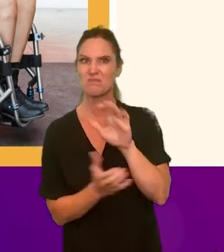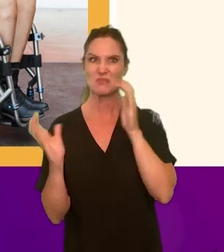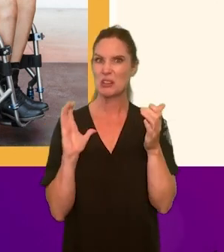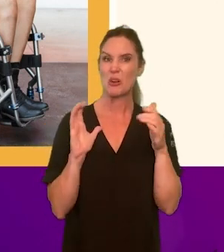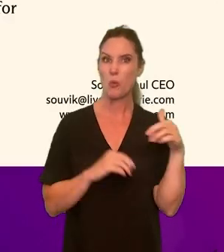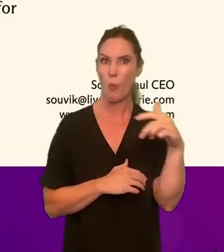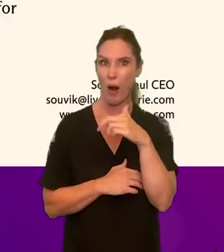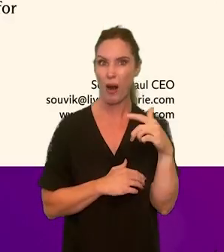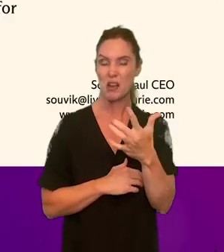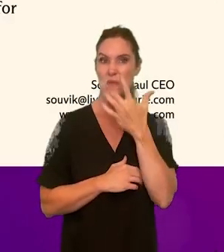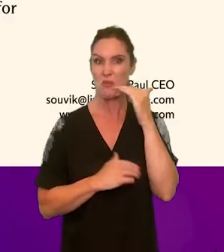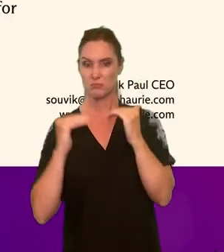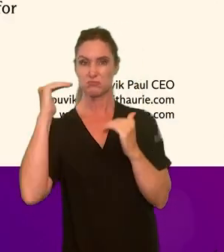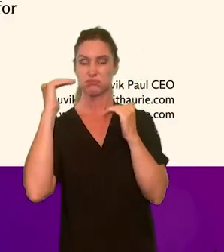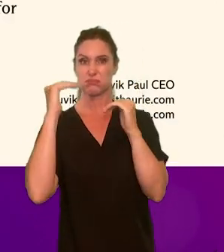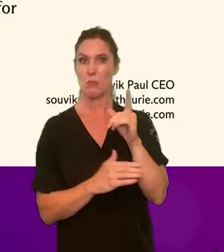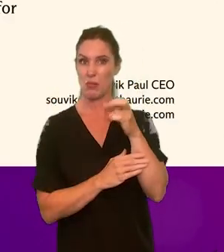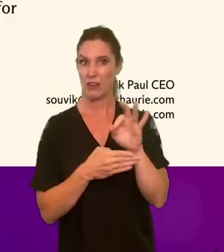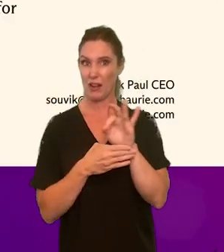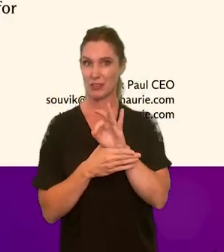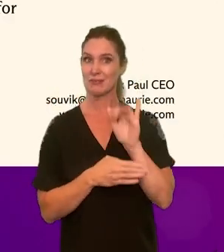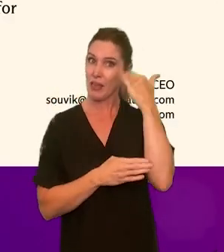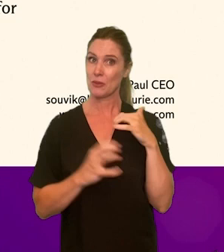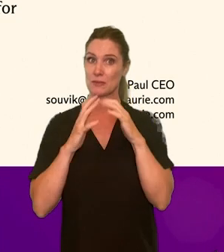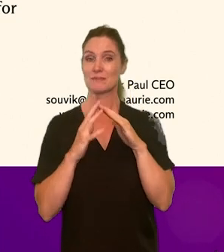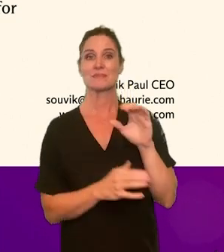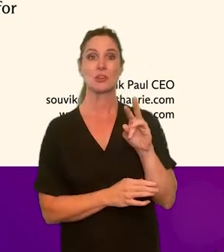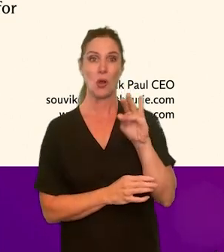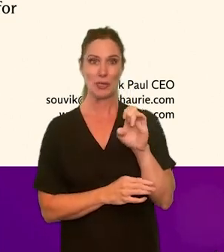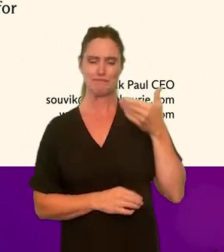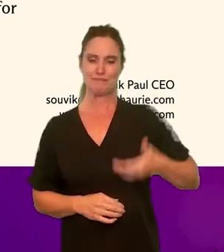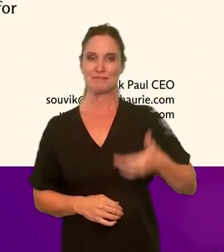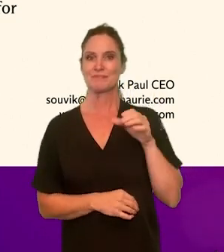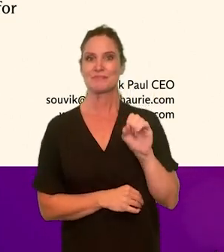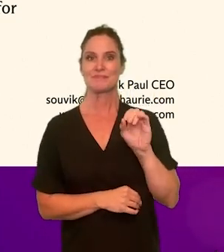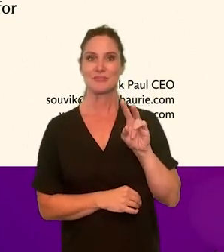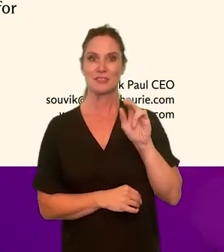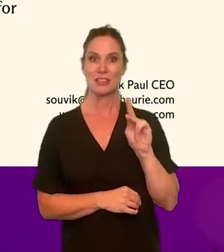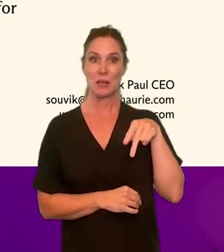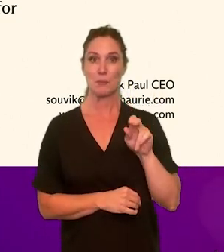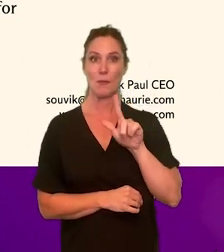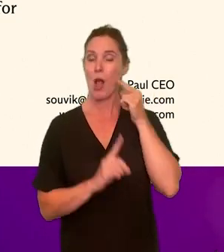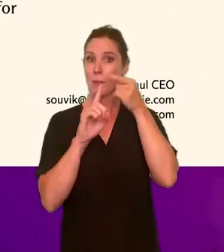That's why I started Aurie. My name is Souvik Paul and our mission at Aurie is to prevent life-threatening infections